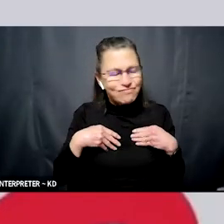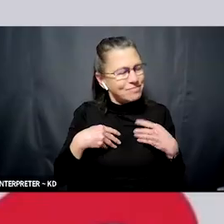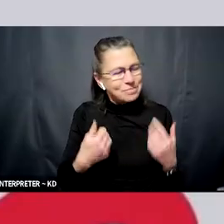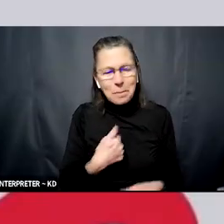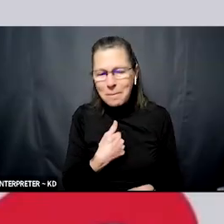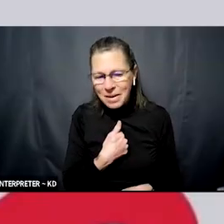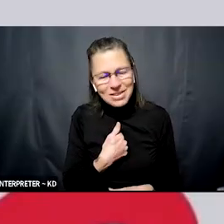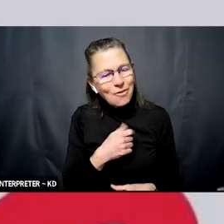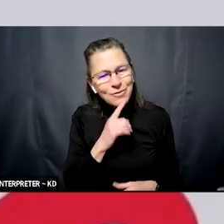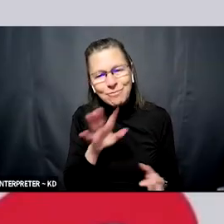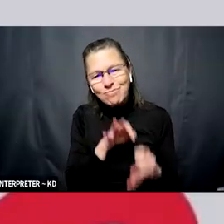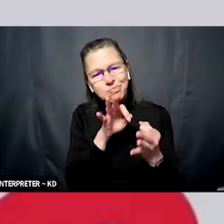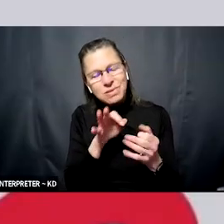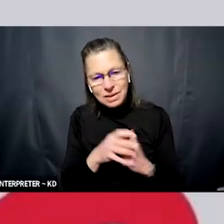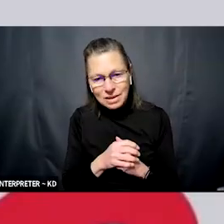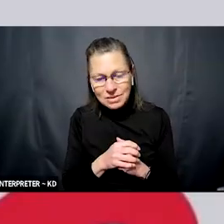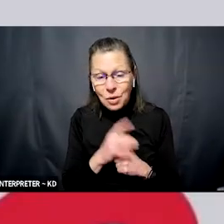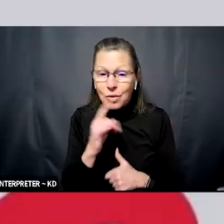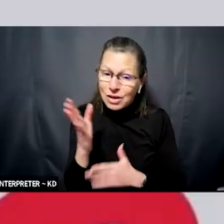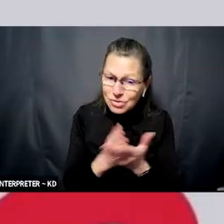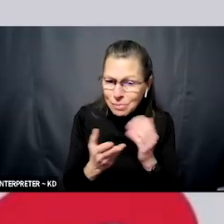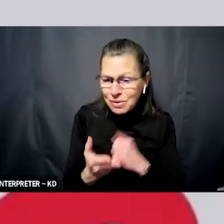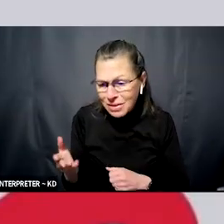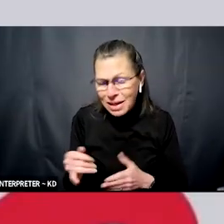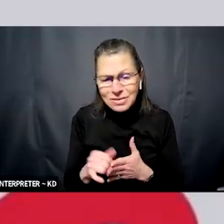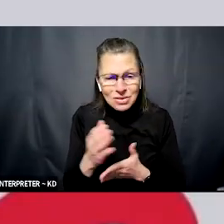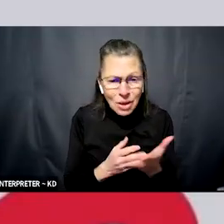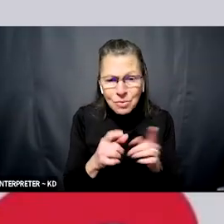some of those things and some of those words that were given to me when I was younger have affected